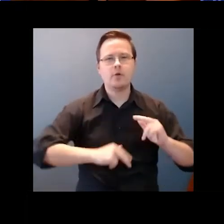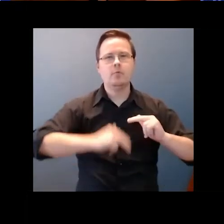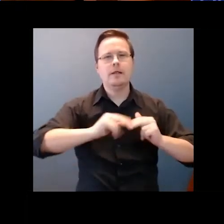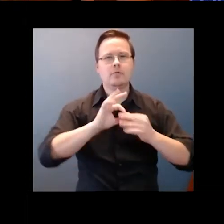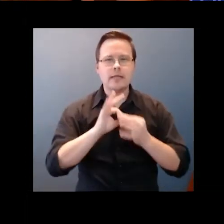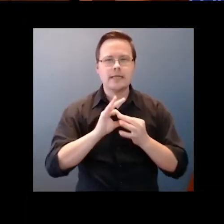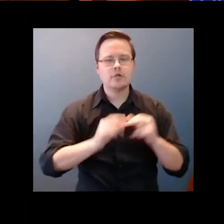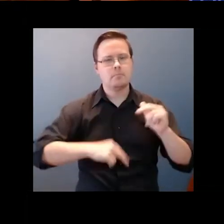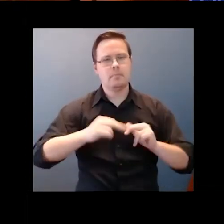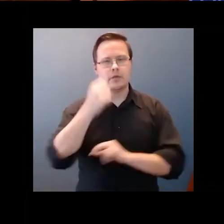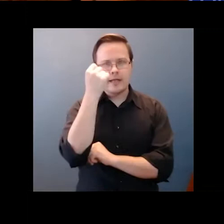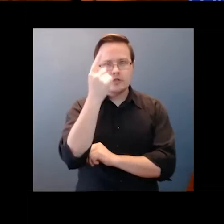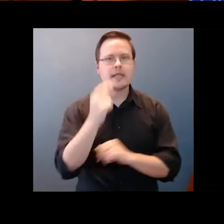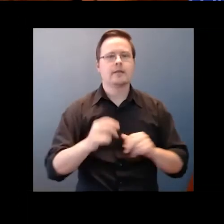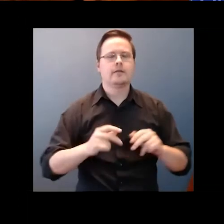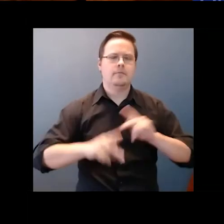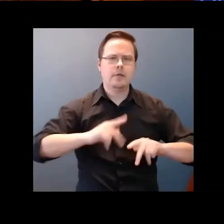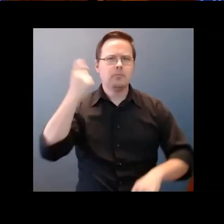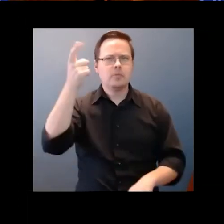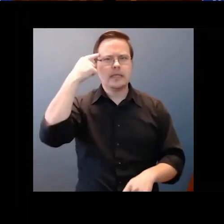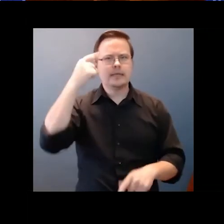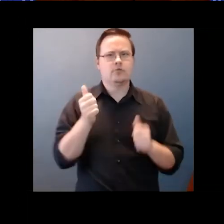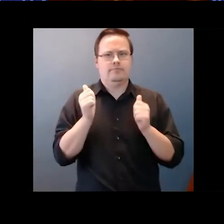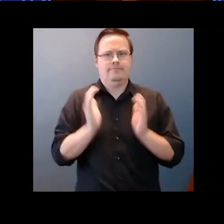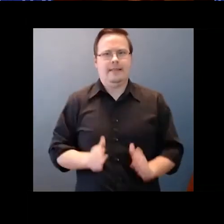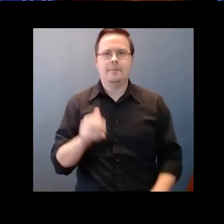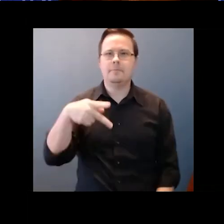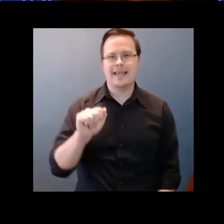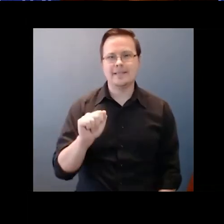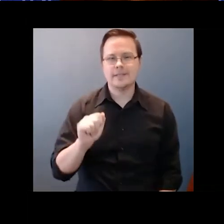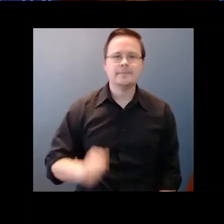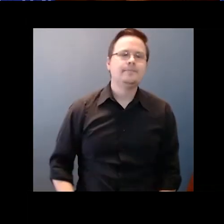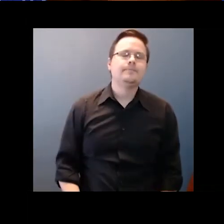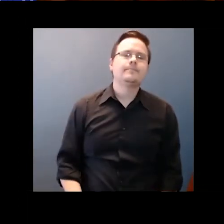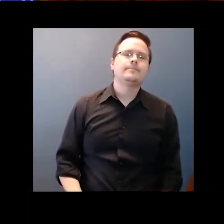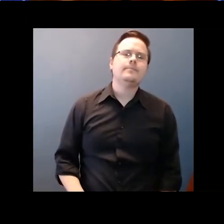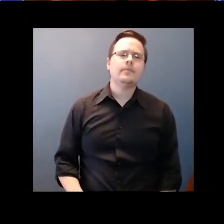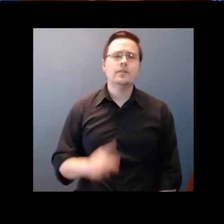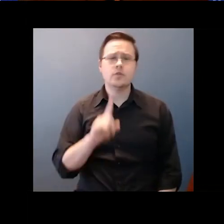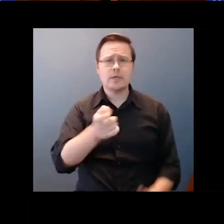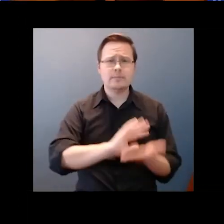politically agency. So then the question became, as we were working with in this coalition,